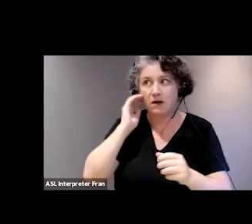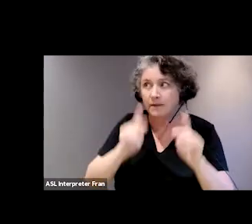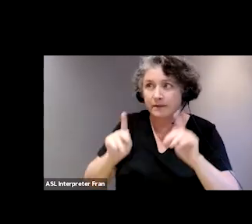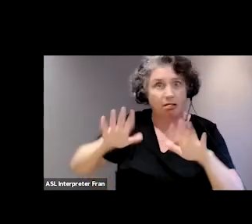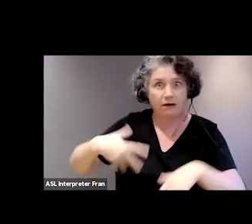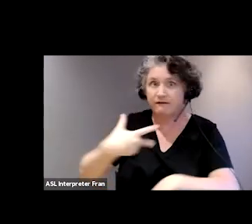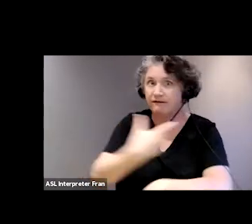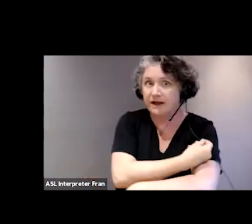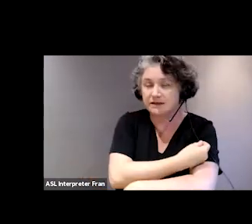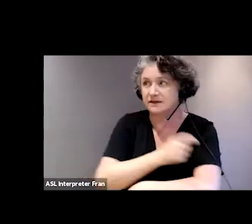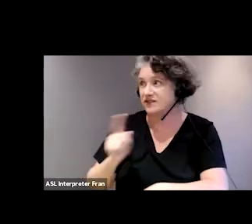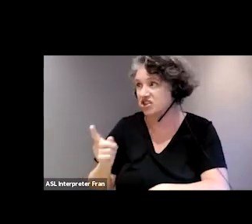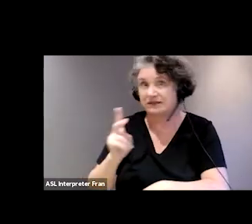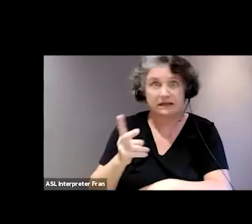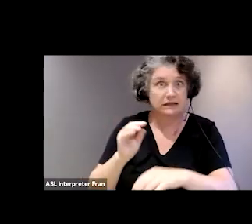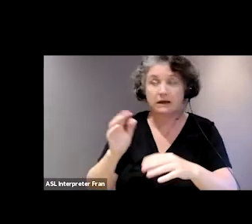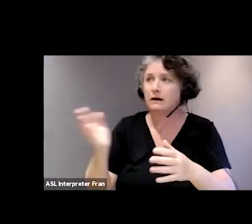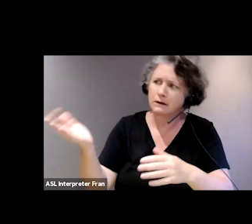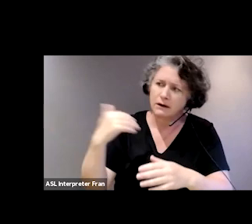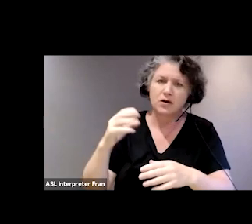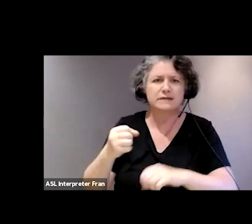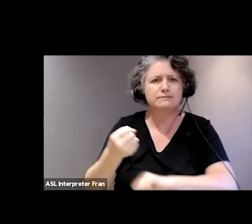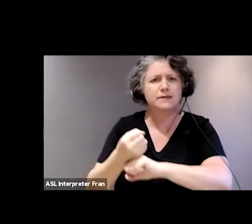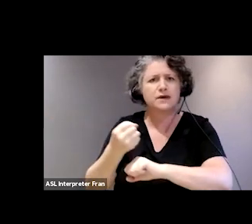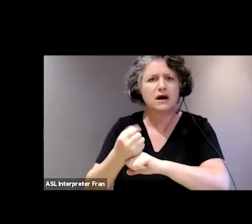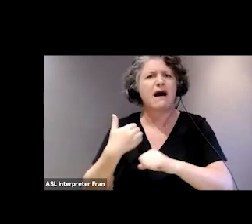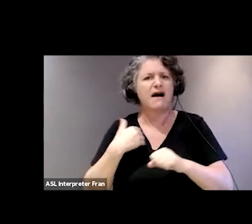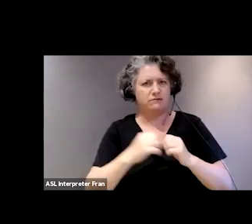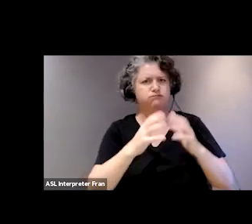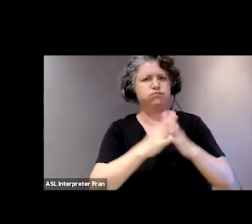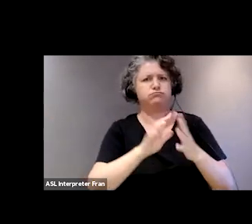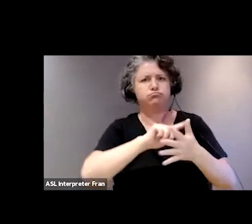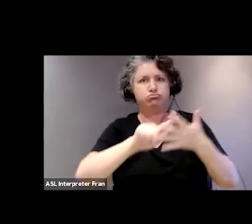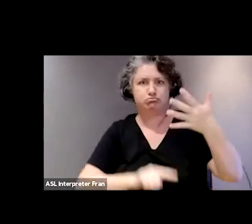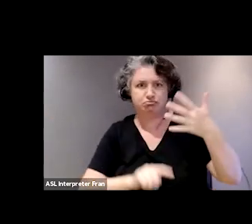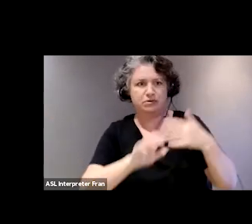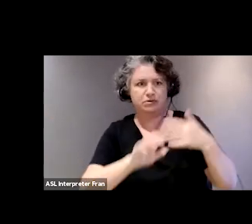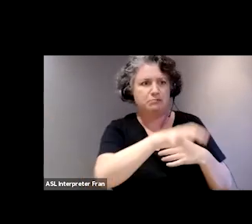you to all of you who came out to join us in this conversation today. If you